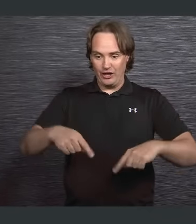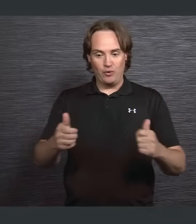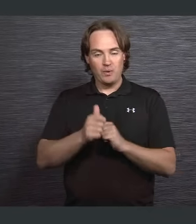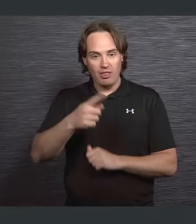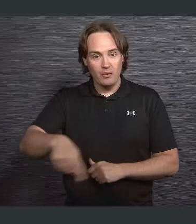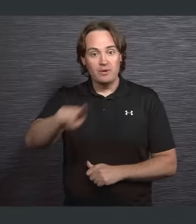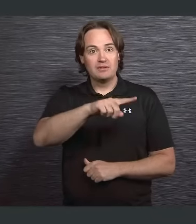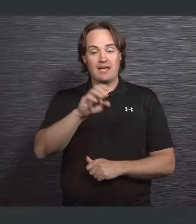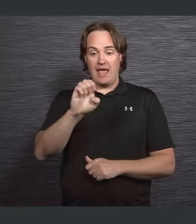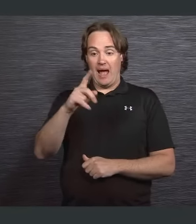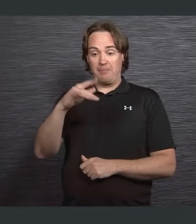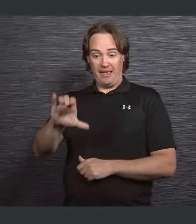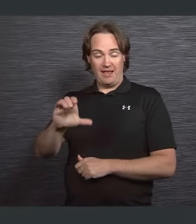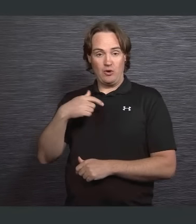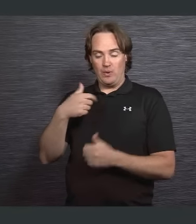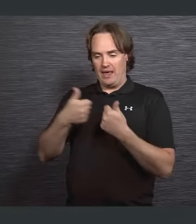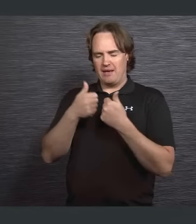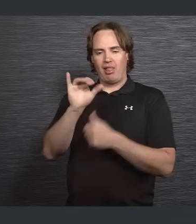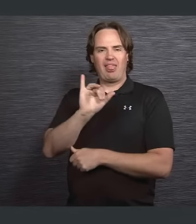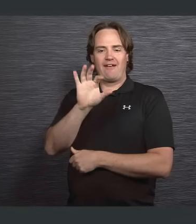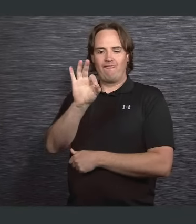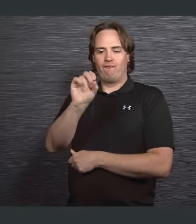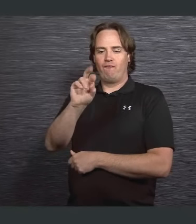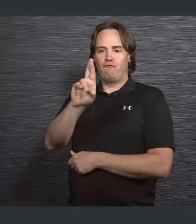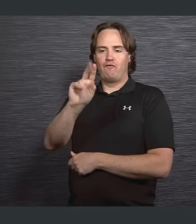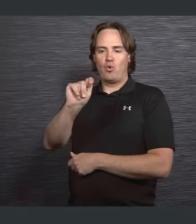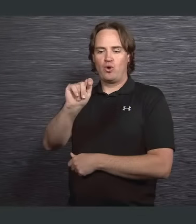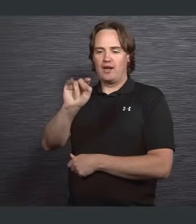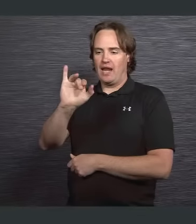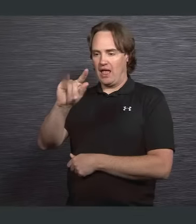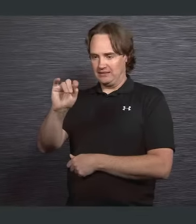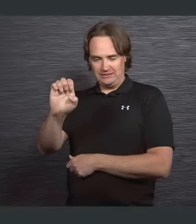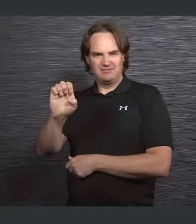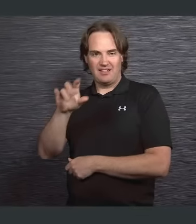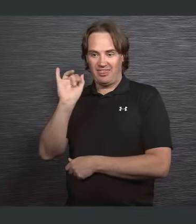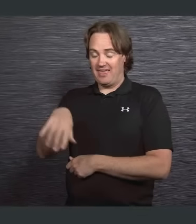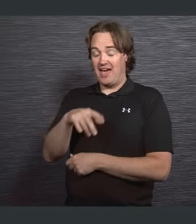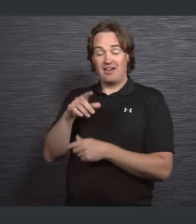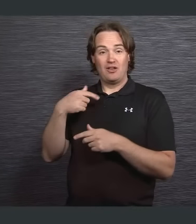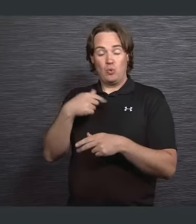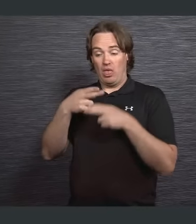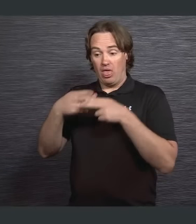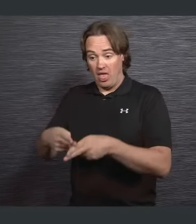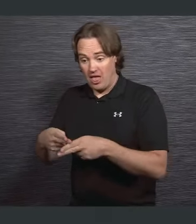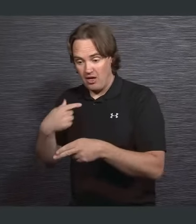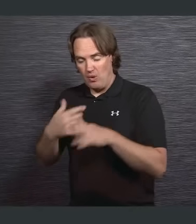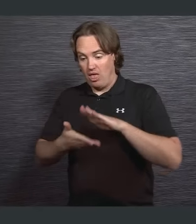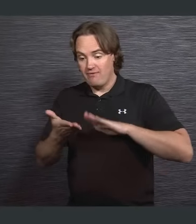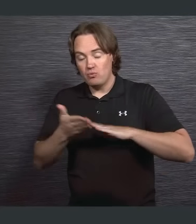At Epic, we make games like Fortnite, and at the heart of that is the Unreal Engine, which is used to build all sorts of entertainment